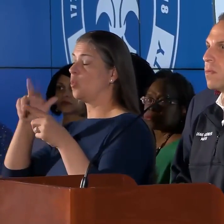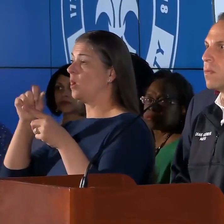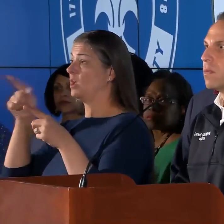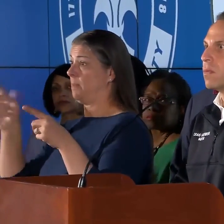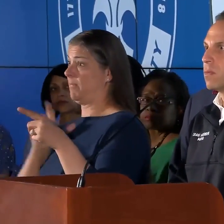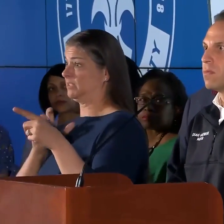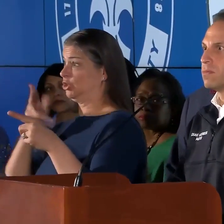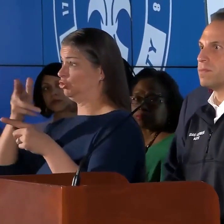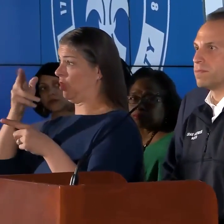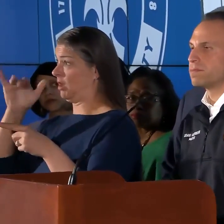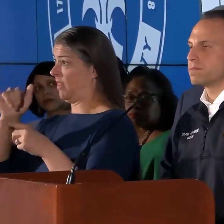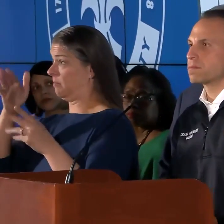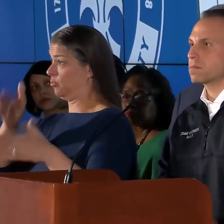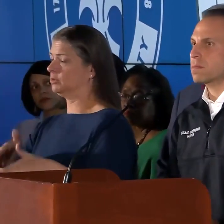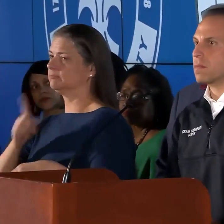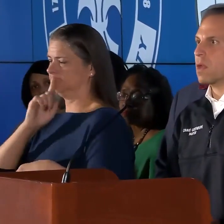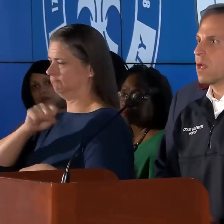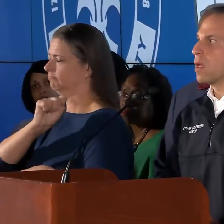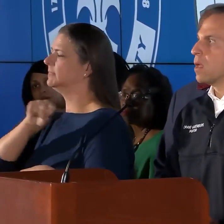Yes, sir.